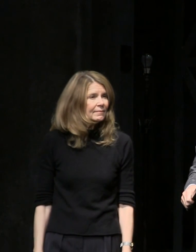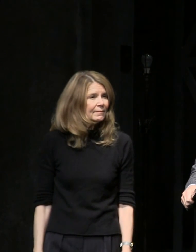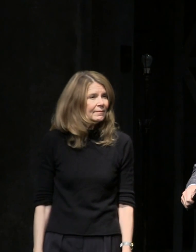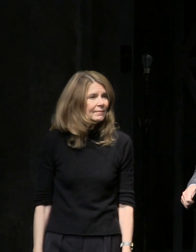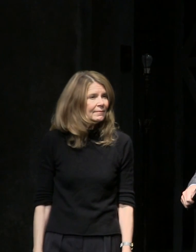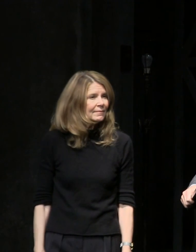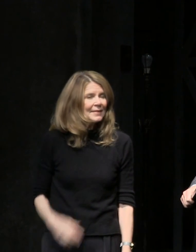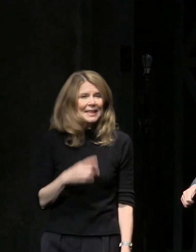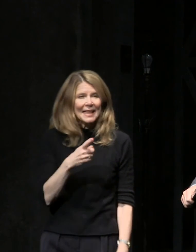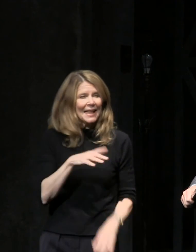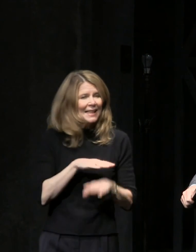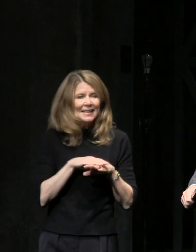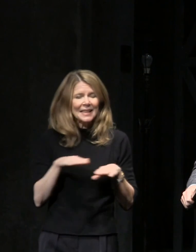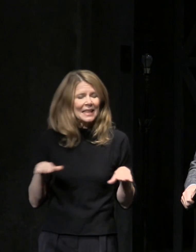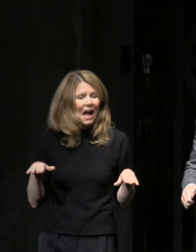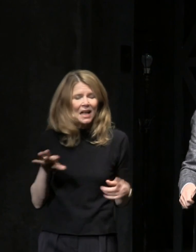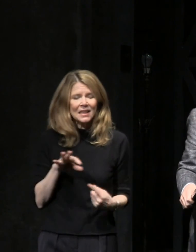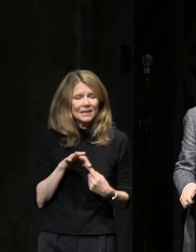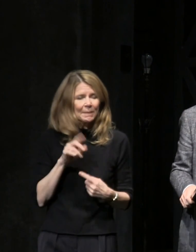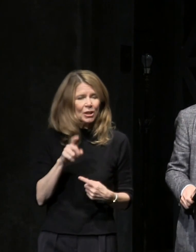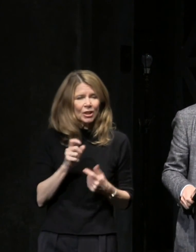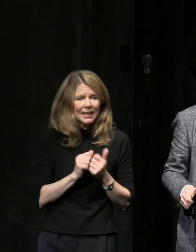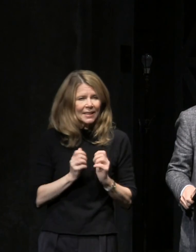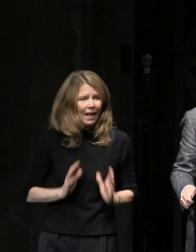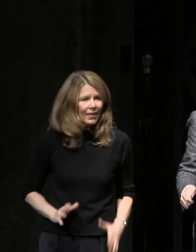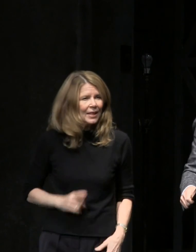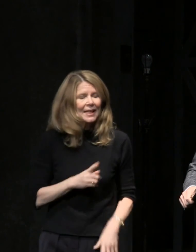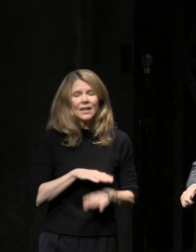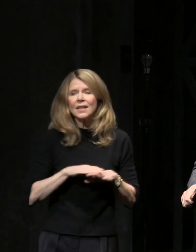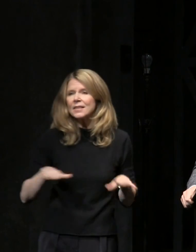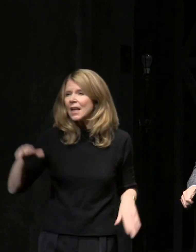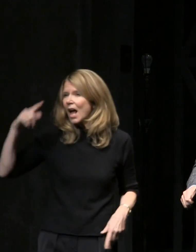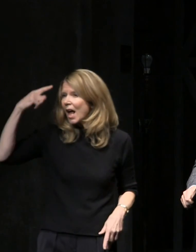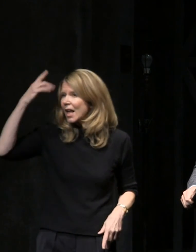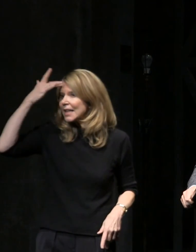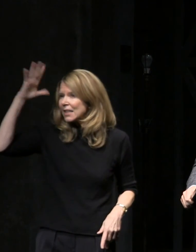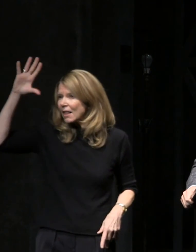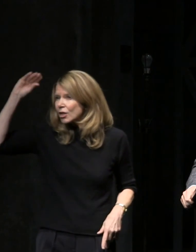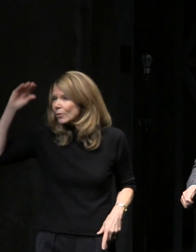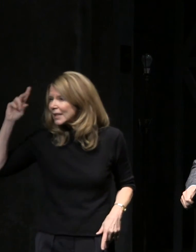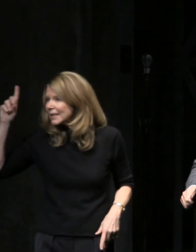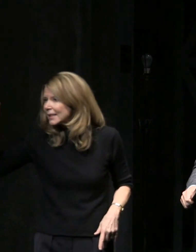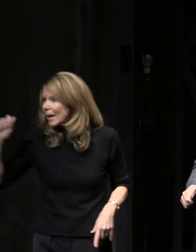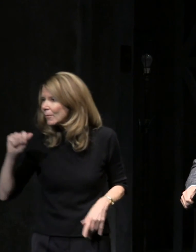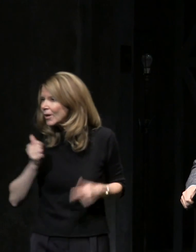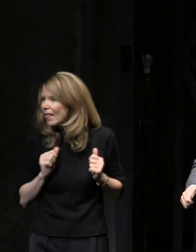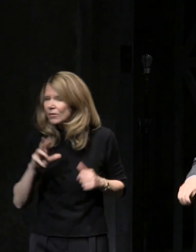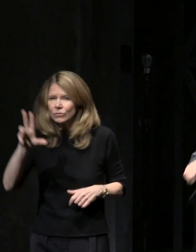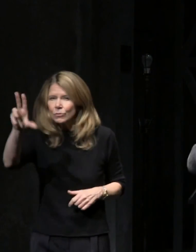special needs athlete. He is not an intellectually disabled athlete. He is a world class athlete.